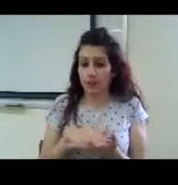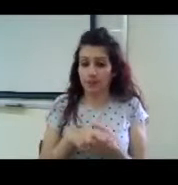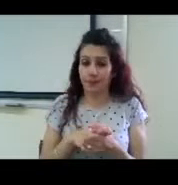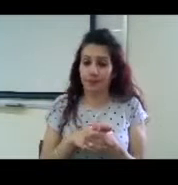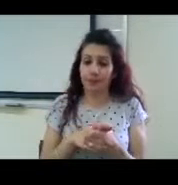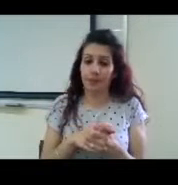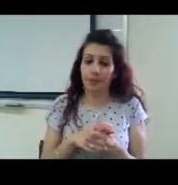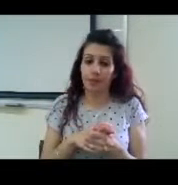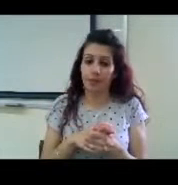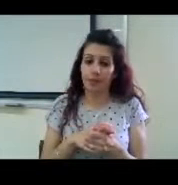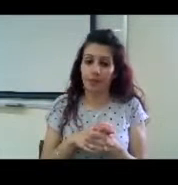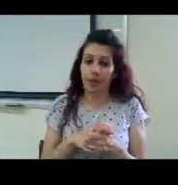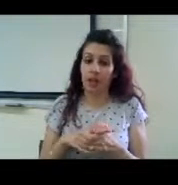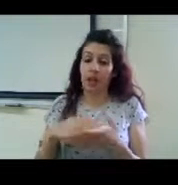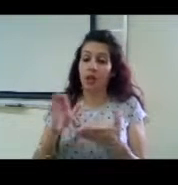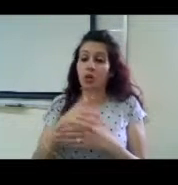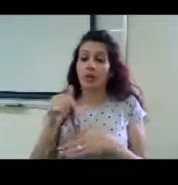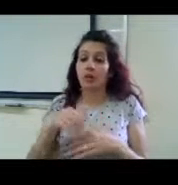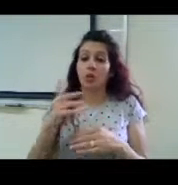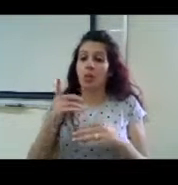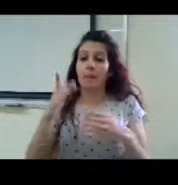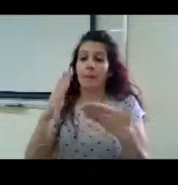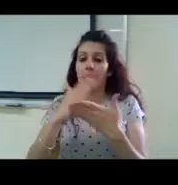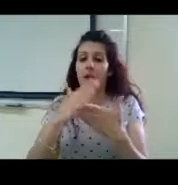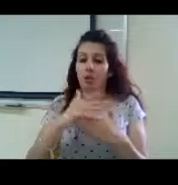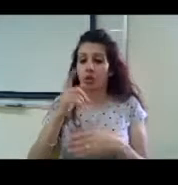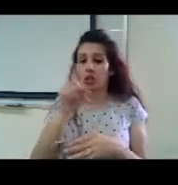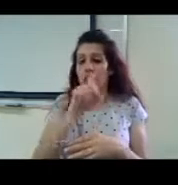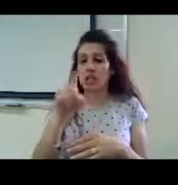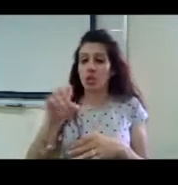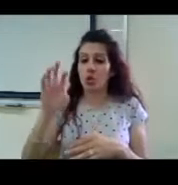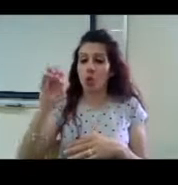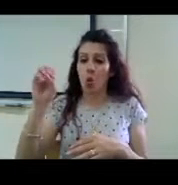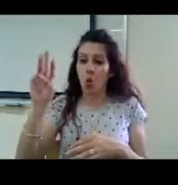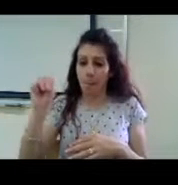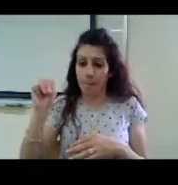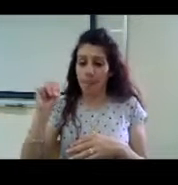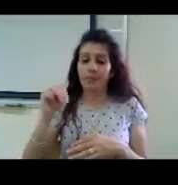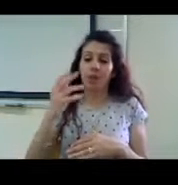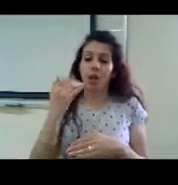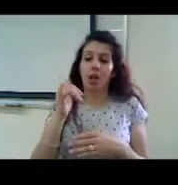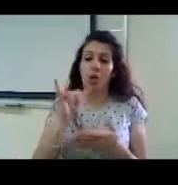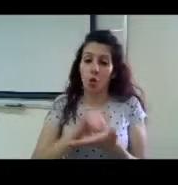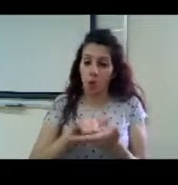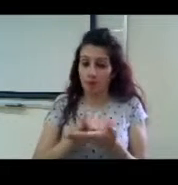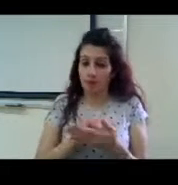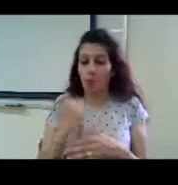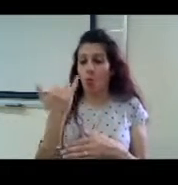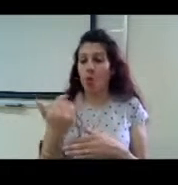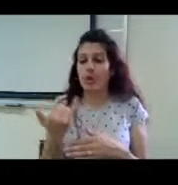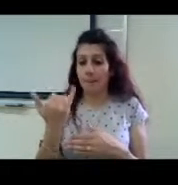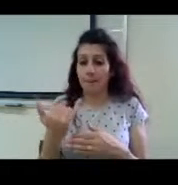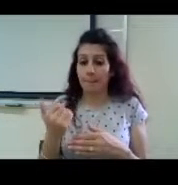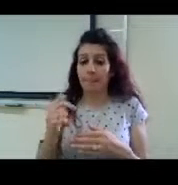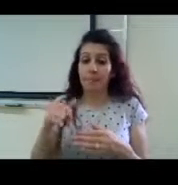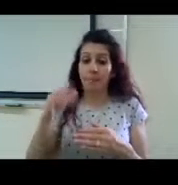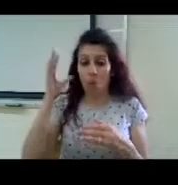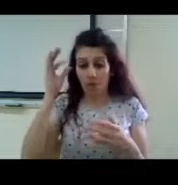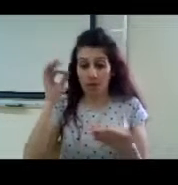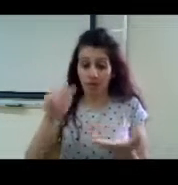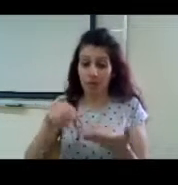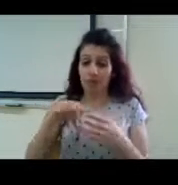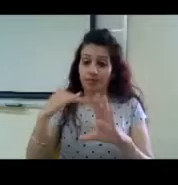veronik zoom will youtube will what's up - matter Abba mean the really Alka and